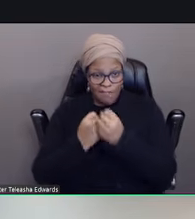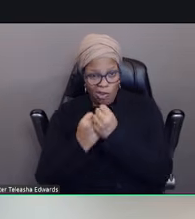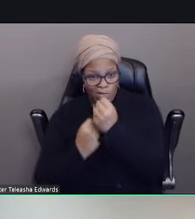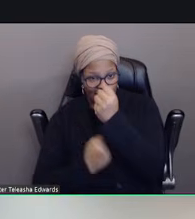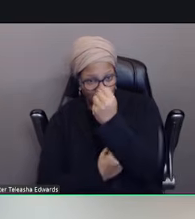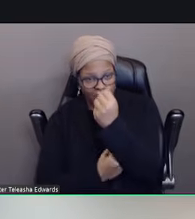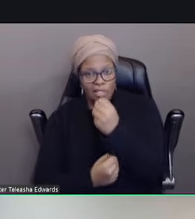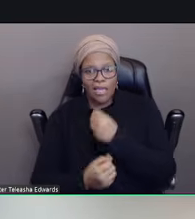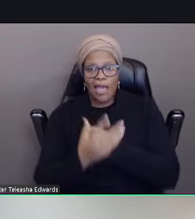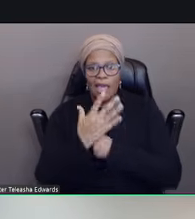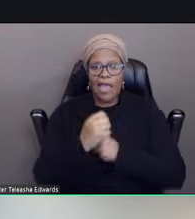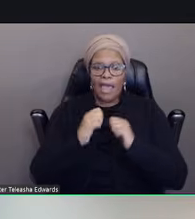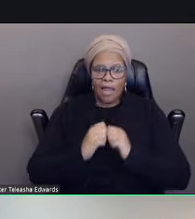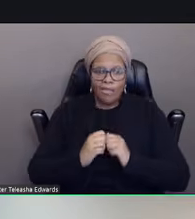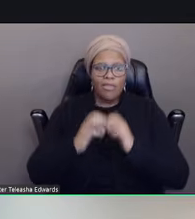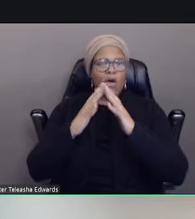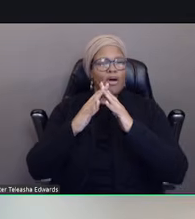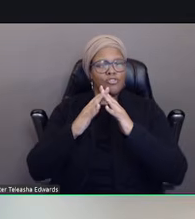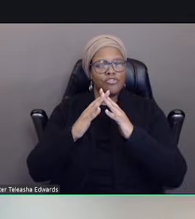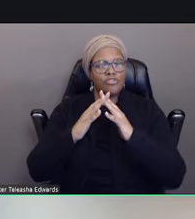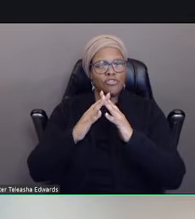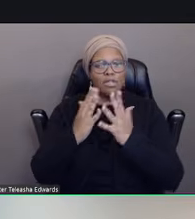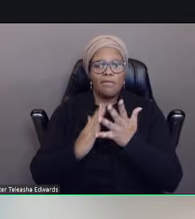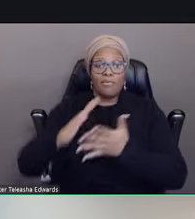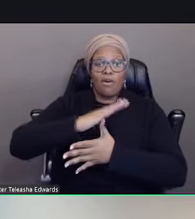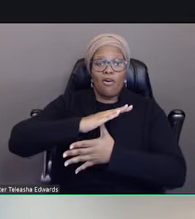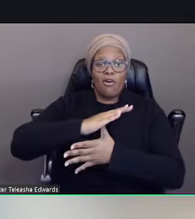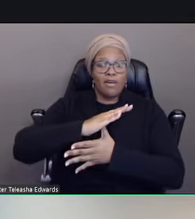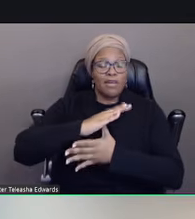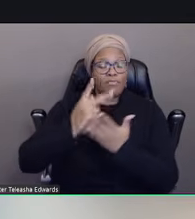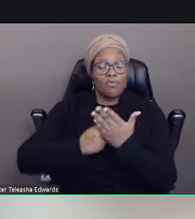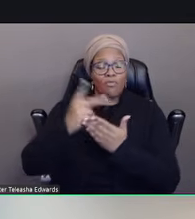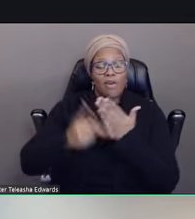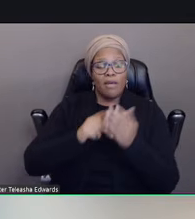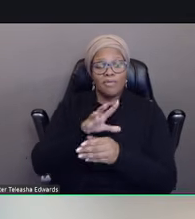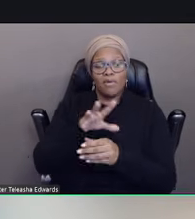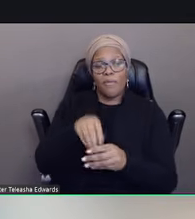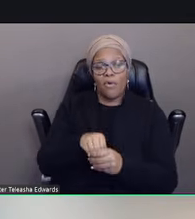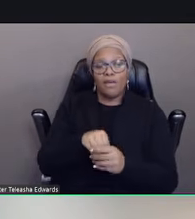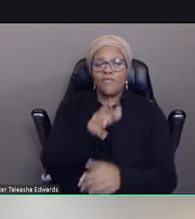launch priority programs that are part of the Rural Health Transformation Program. They are